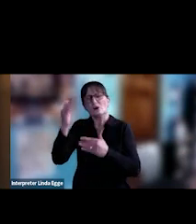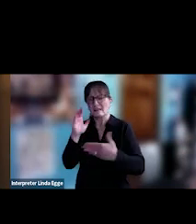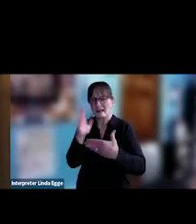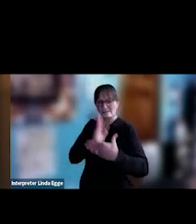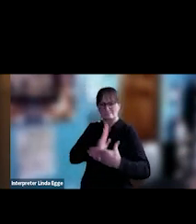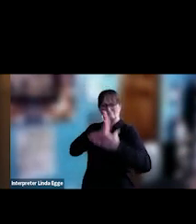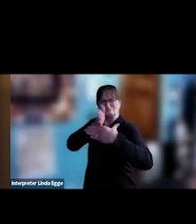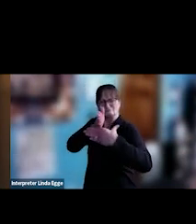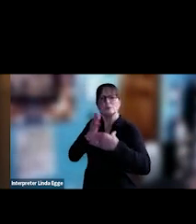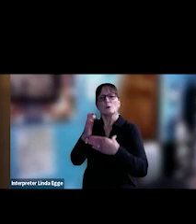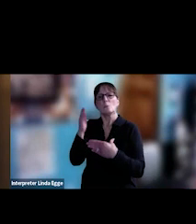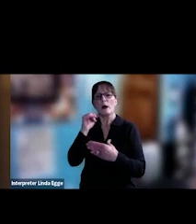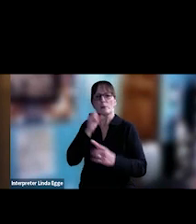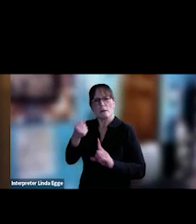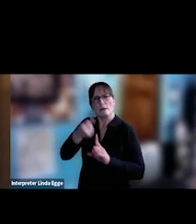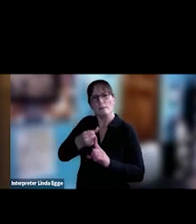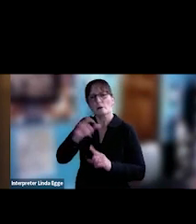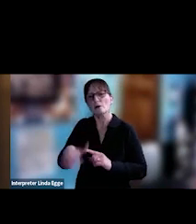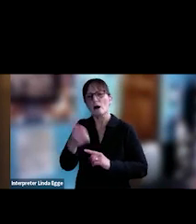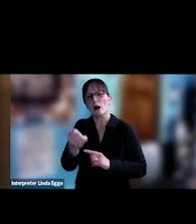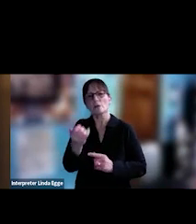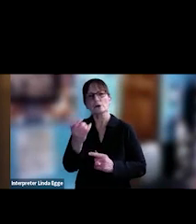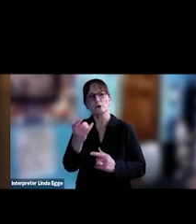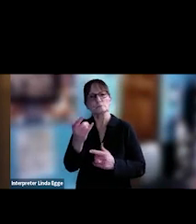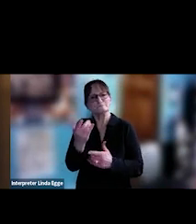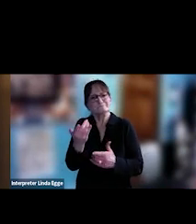because of the impacts of other forms of discrimination